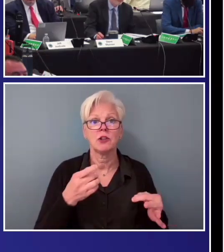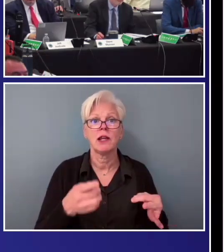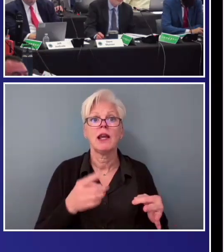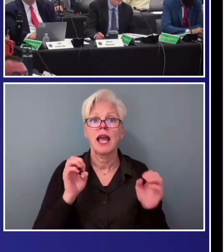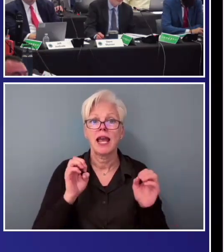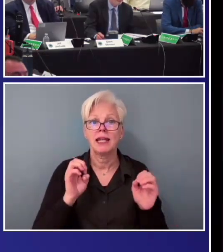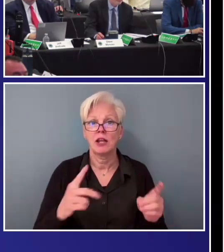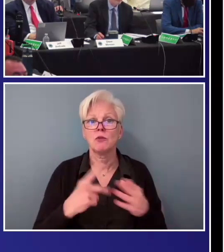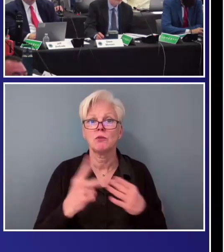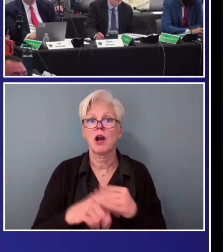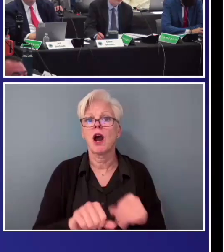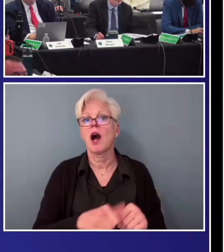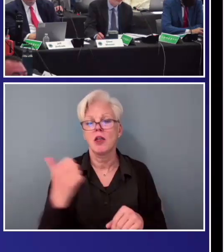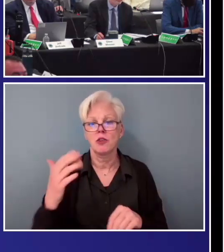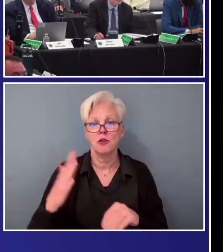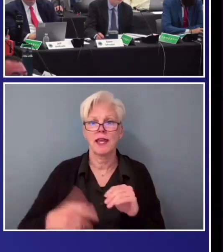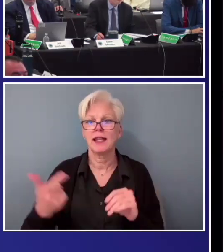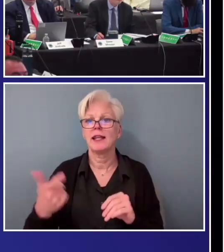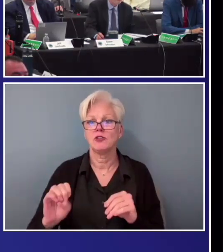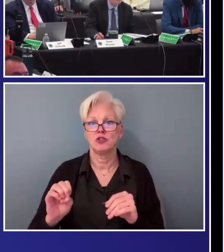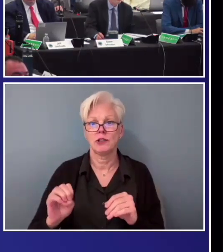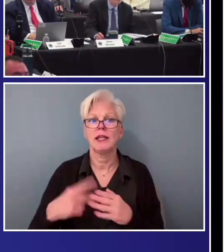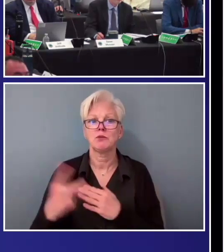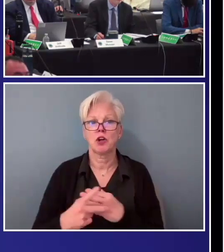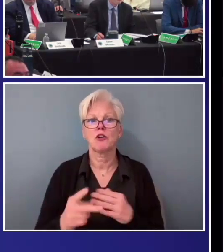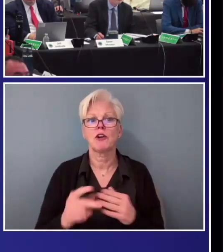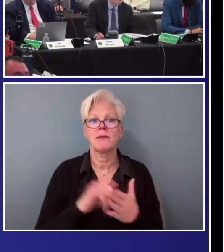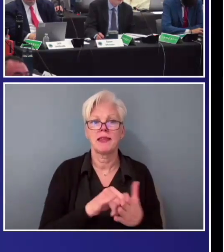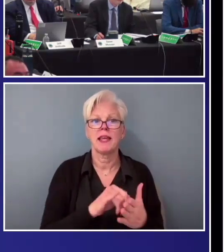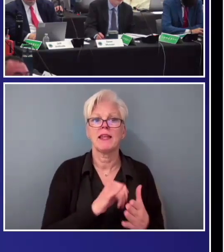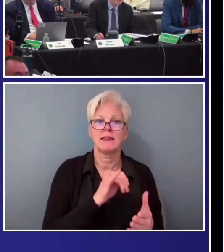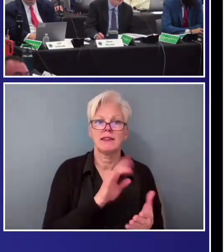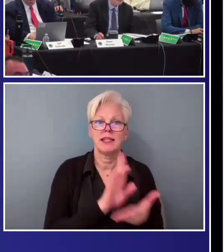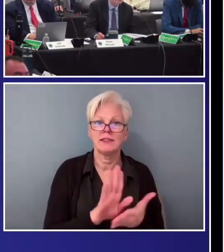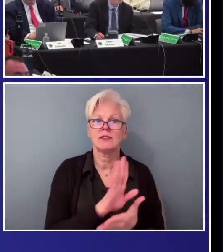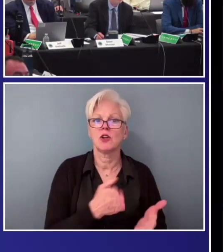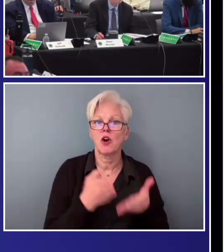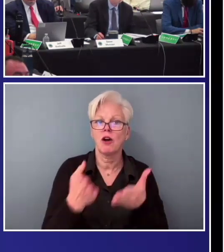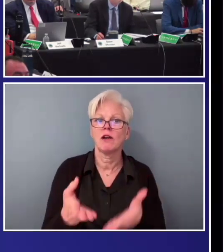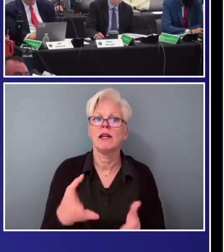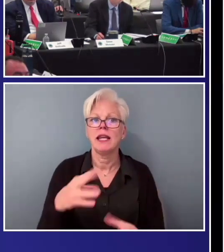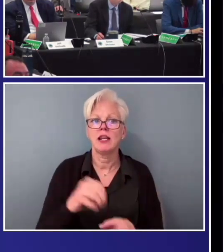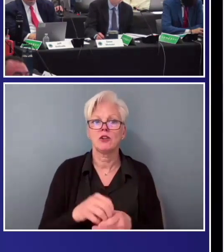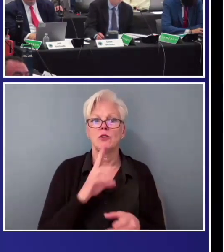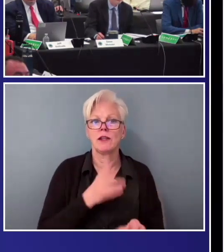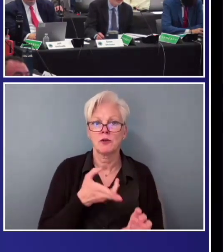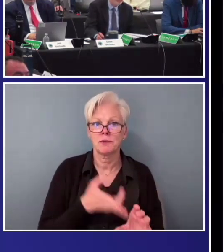program other than a GE program offered by the institution and included in their participation. And again,